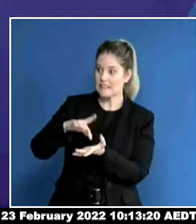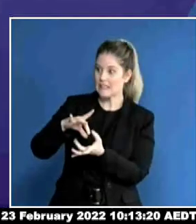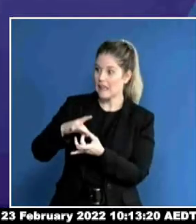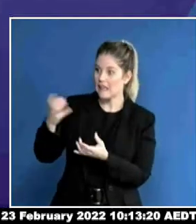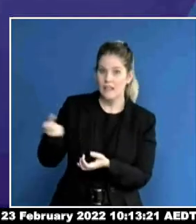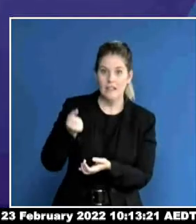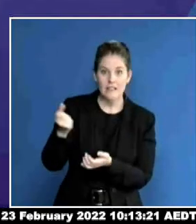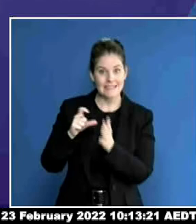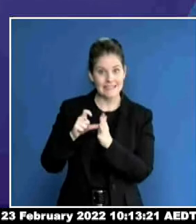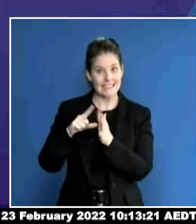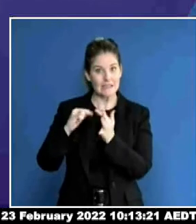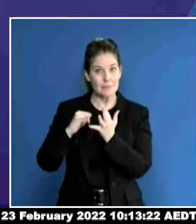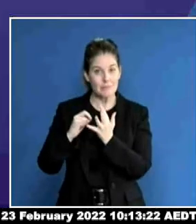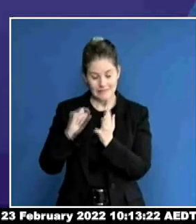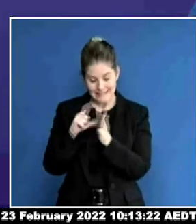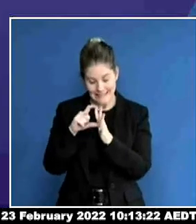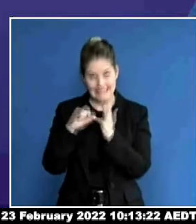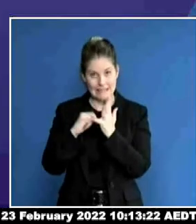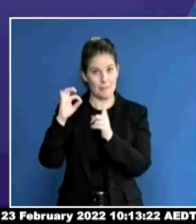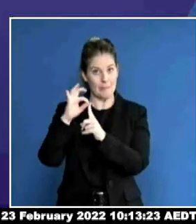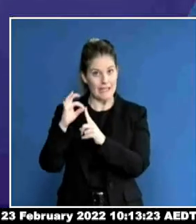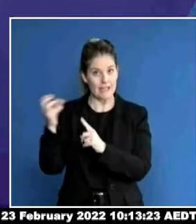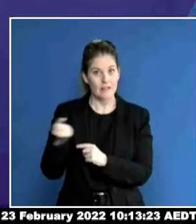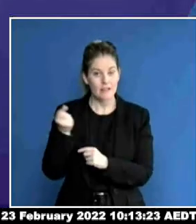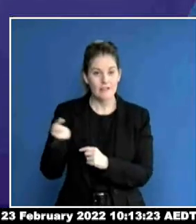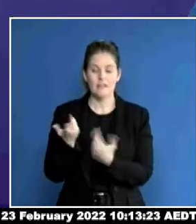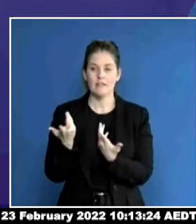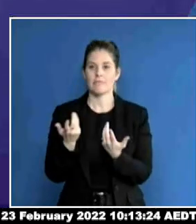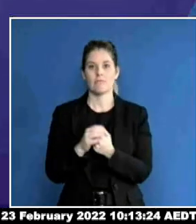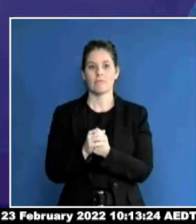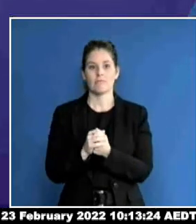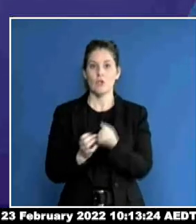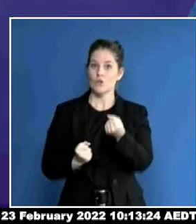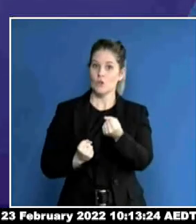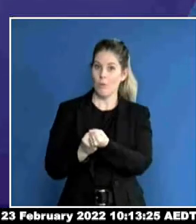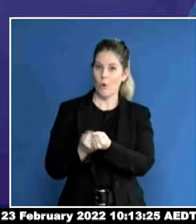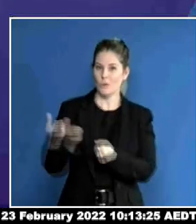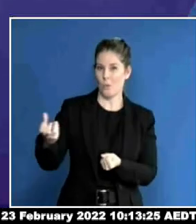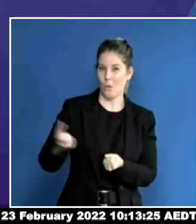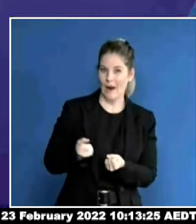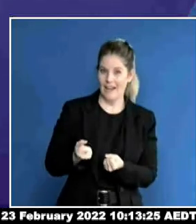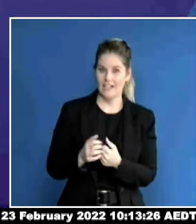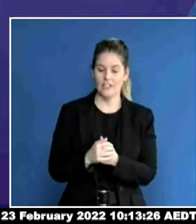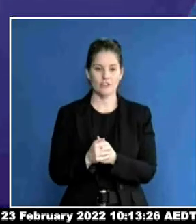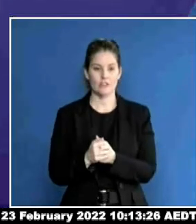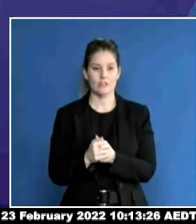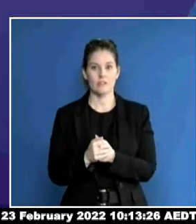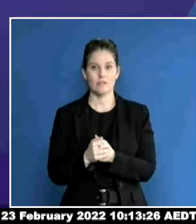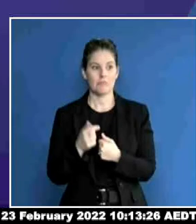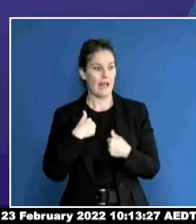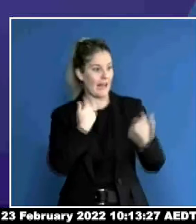supported wage schemes, school leaver employment supports, the NDIS and the various